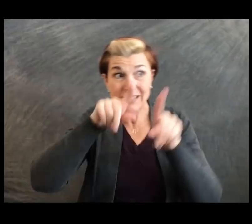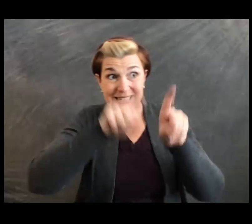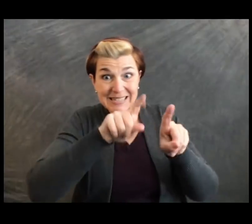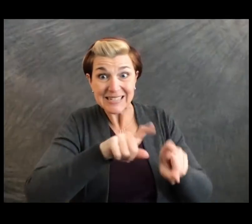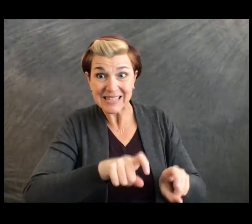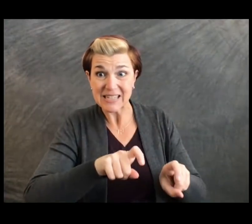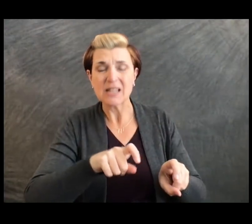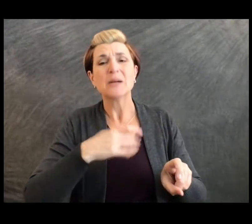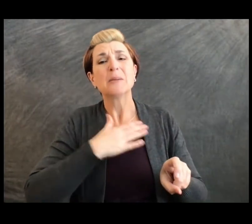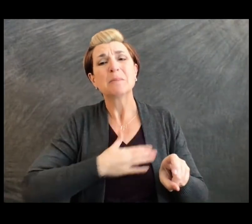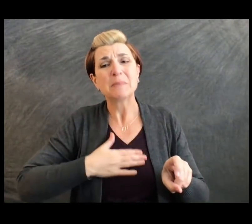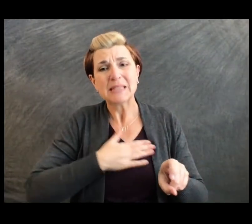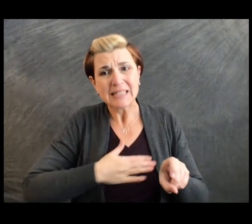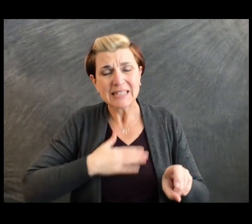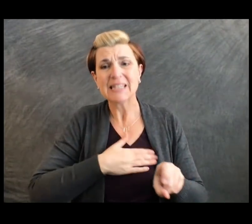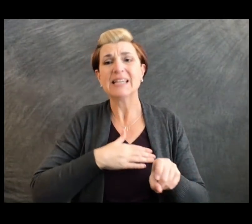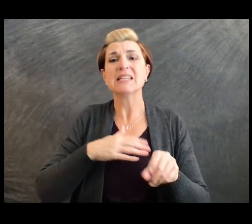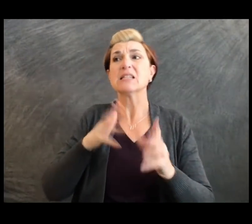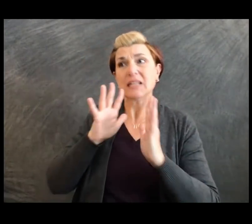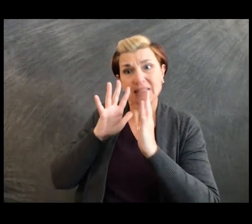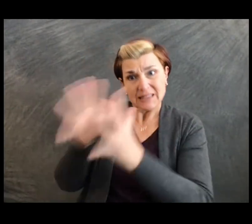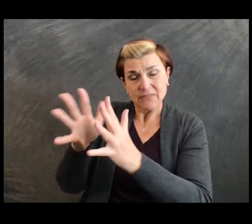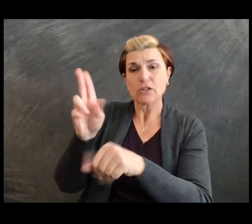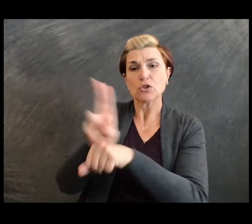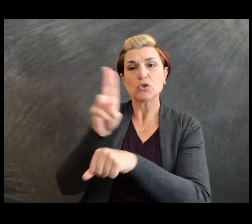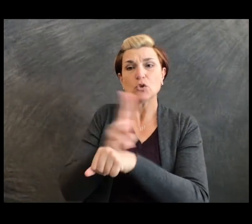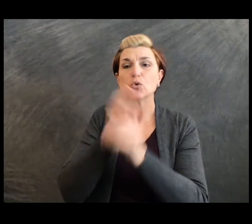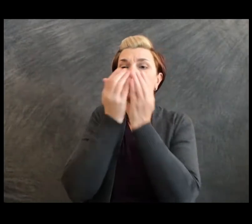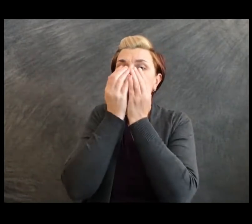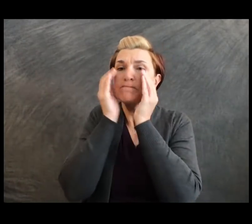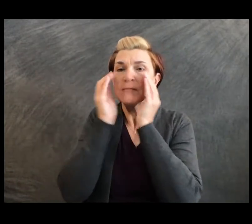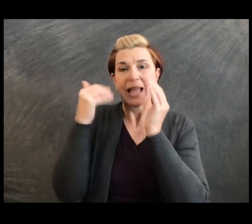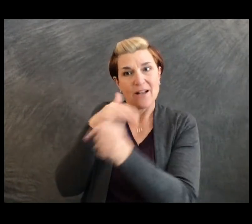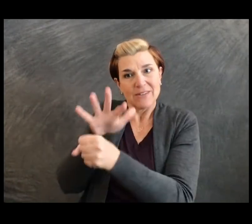have the personal protective equipment and then finally one last thing was just